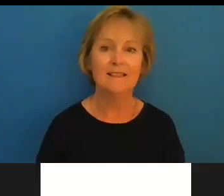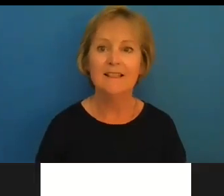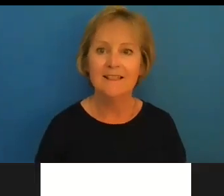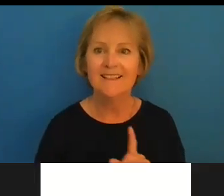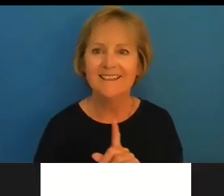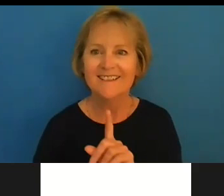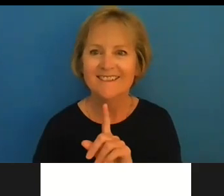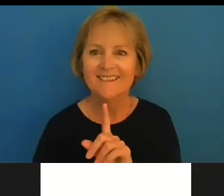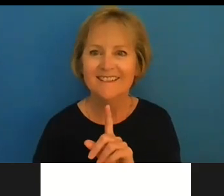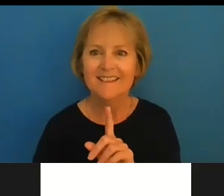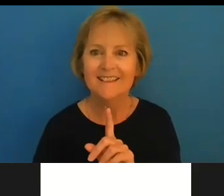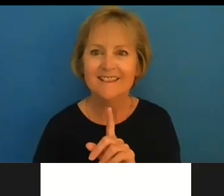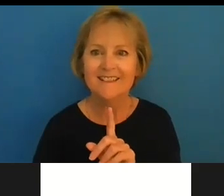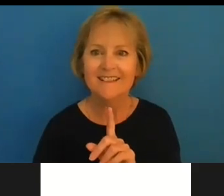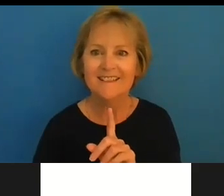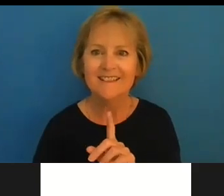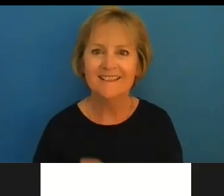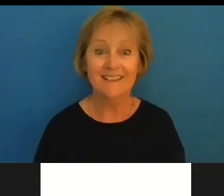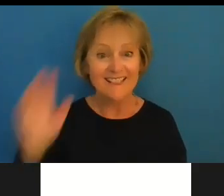Alright awesome. Hello, Sheila!